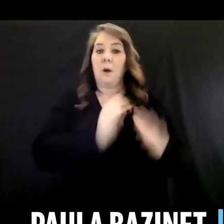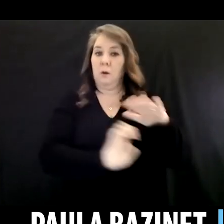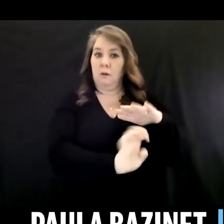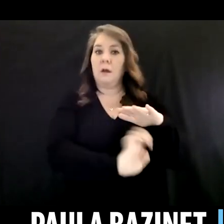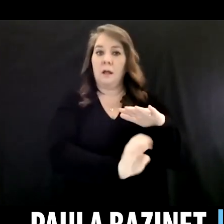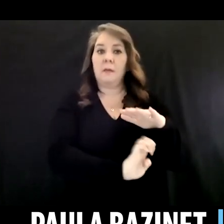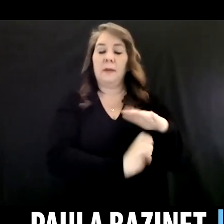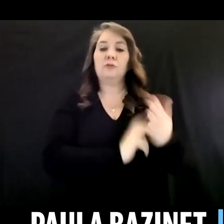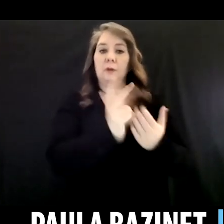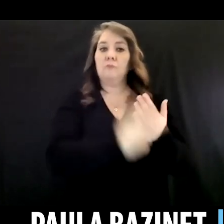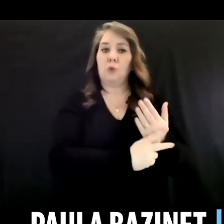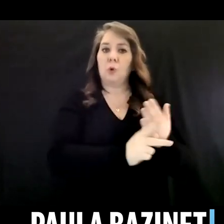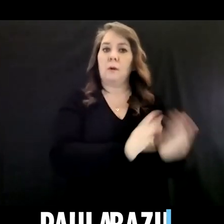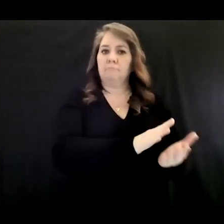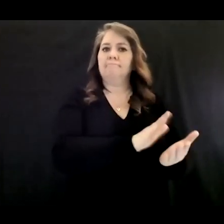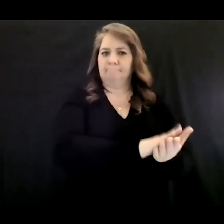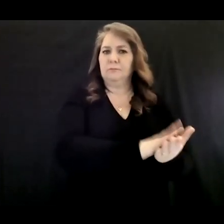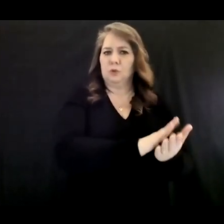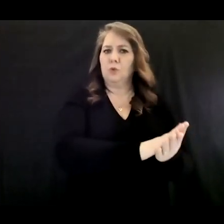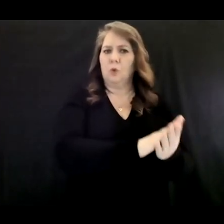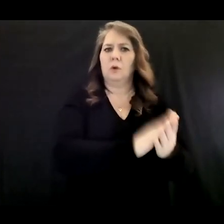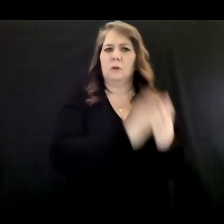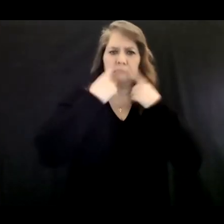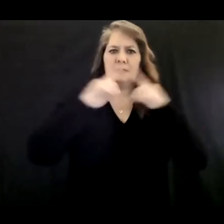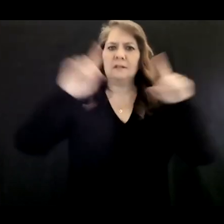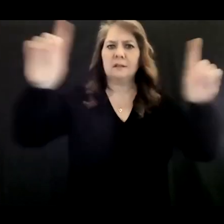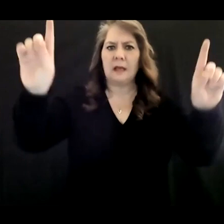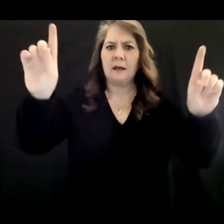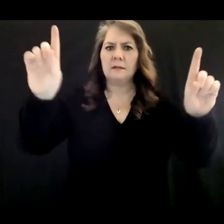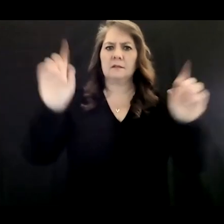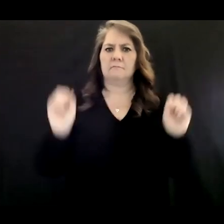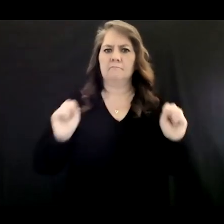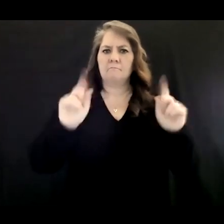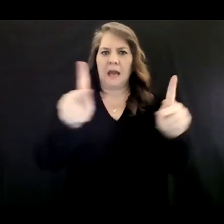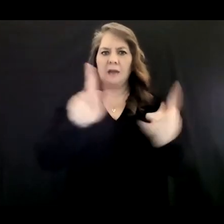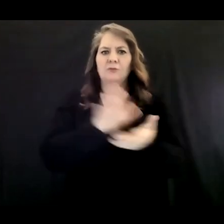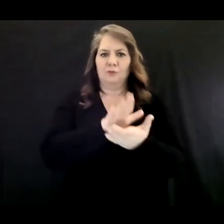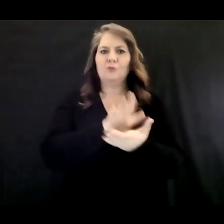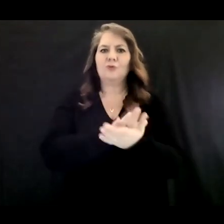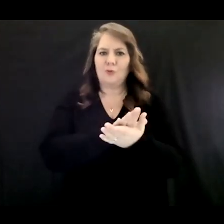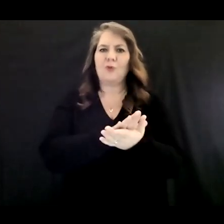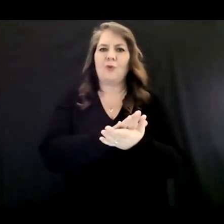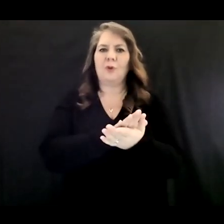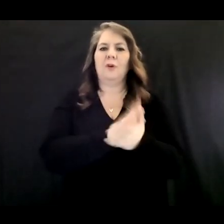have seen in being able to return students to in-person learning without